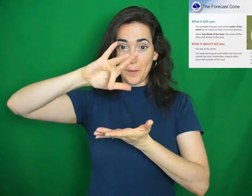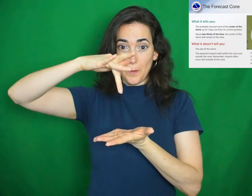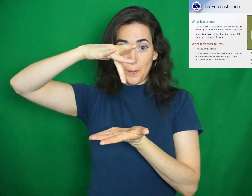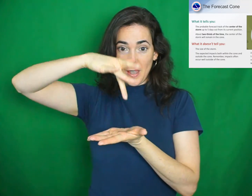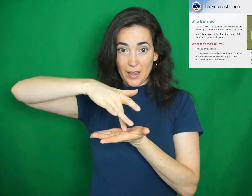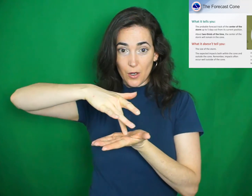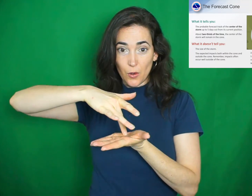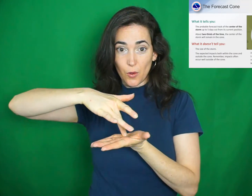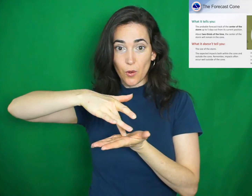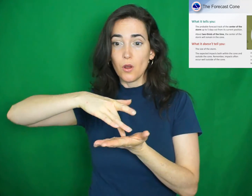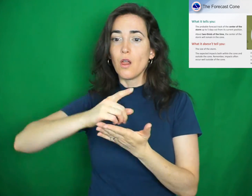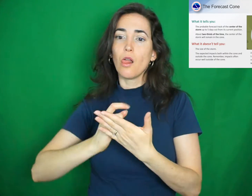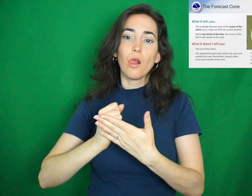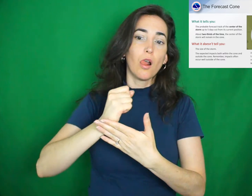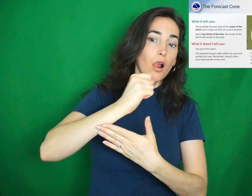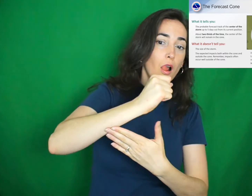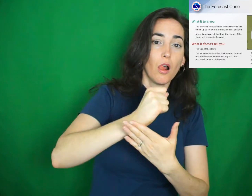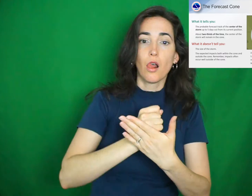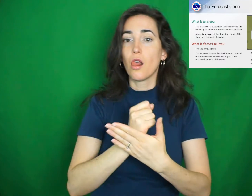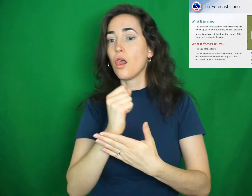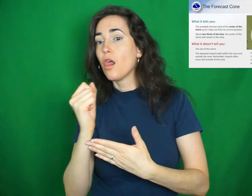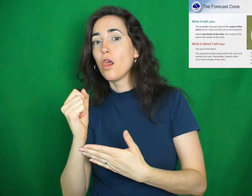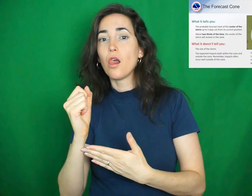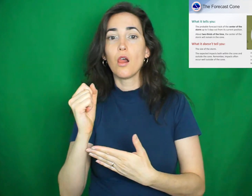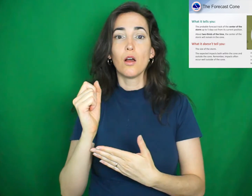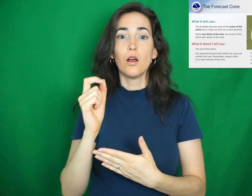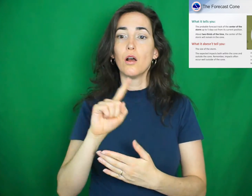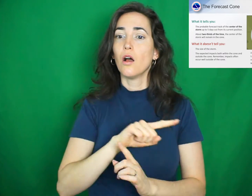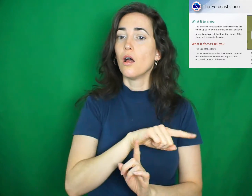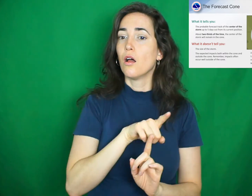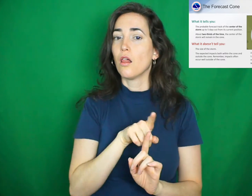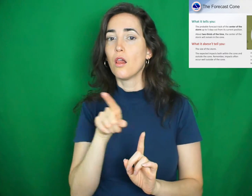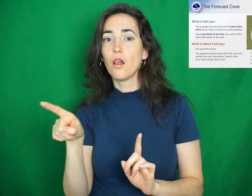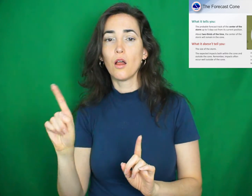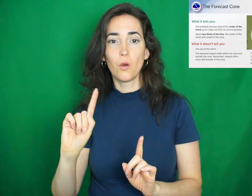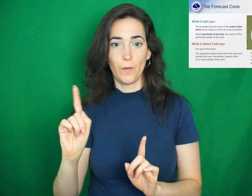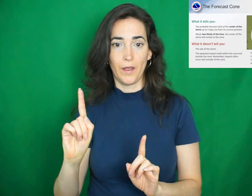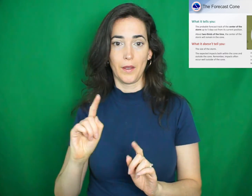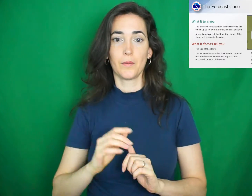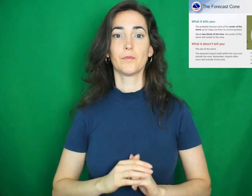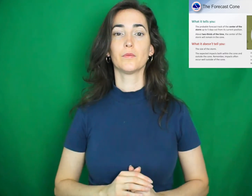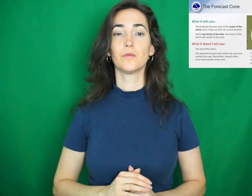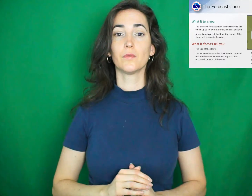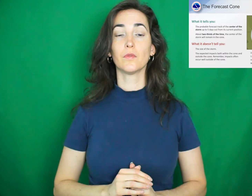and we expect the storm center to remain in the cone about ⅔ of the time. The cone is NOT a cone of impact.